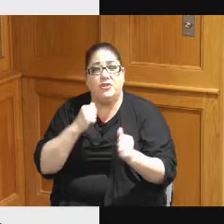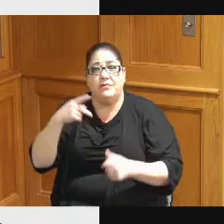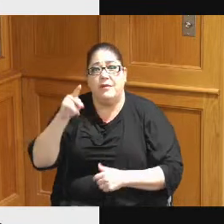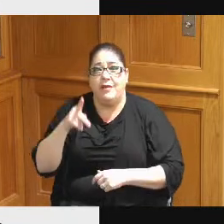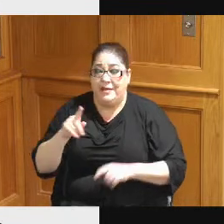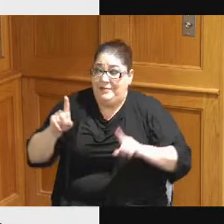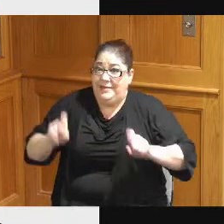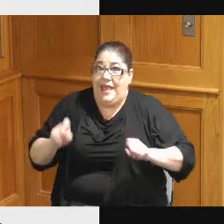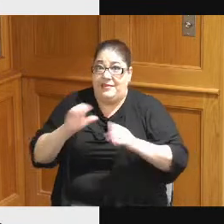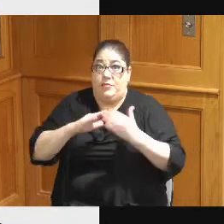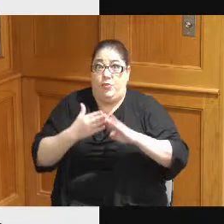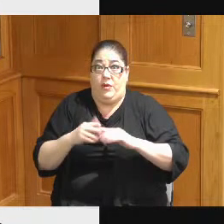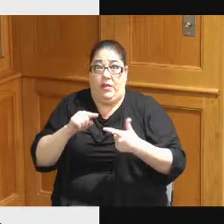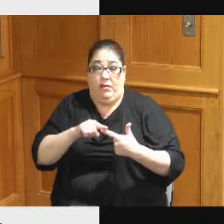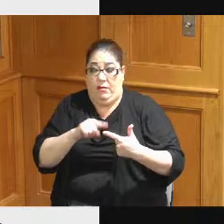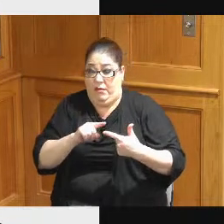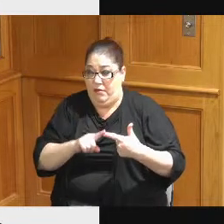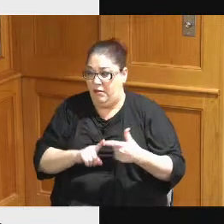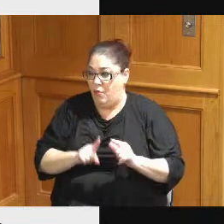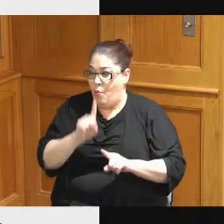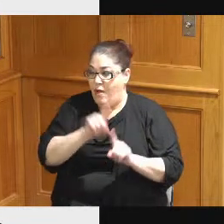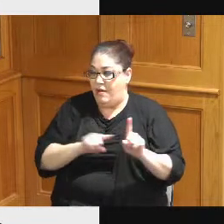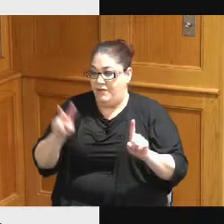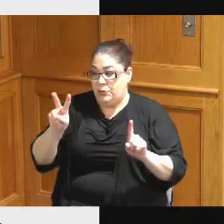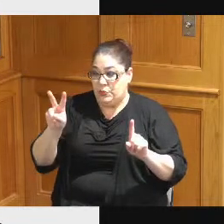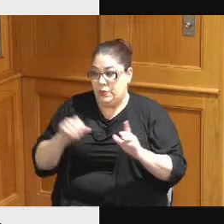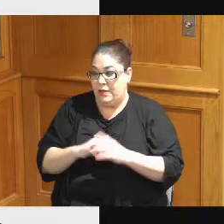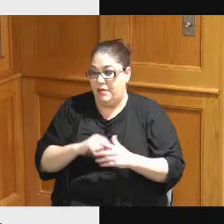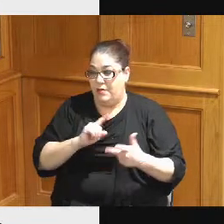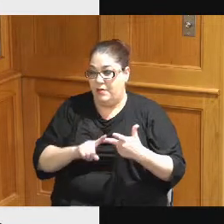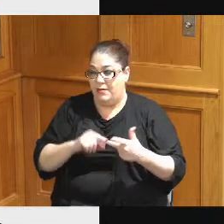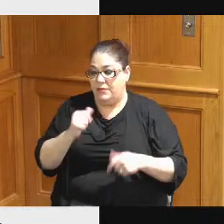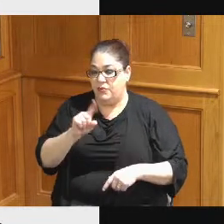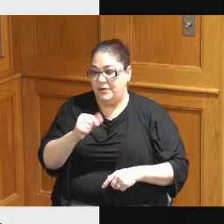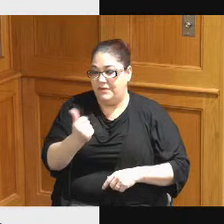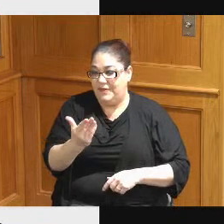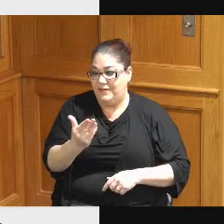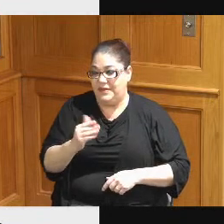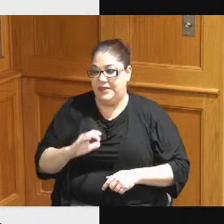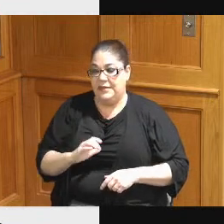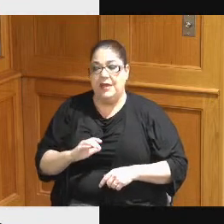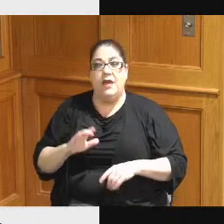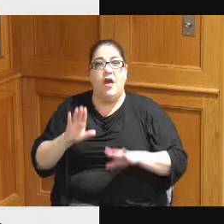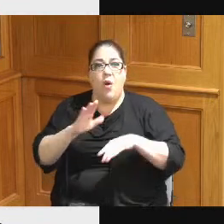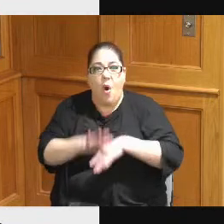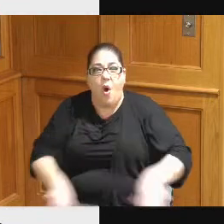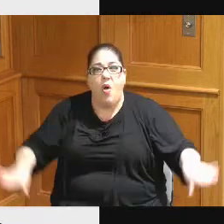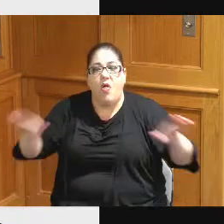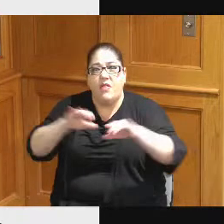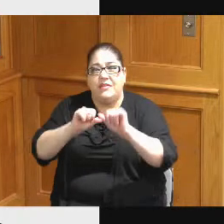the first communities in the country to implement the housing first model system-wide in 2015. also